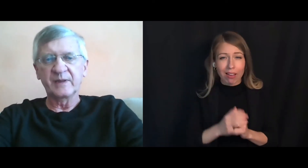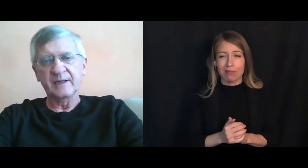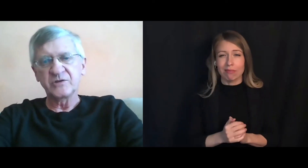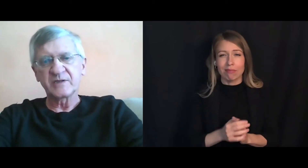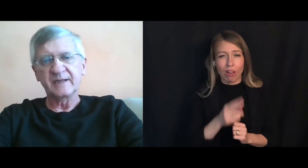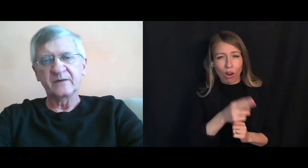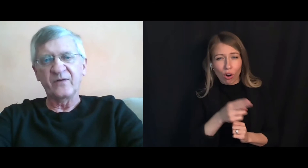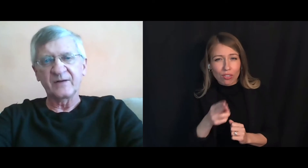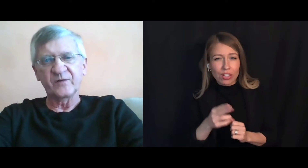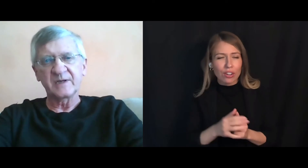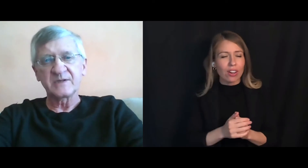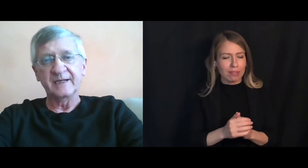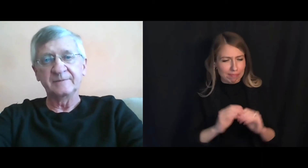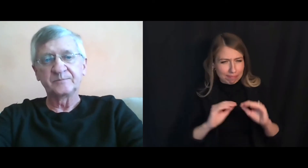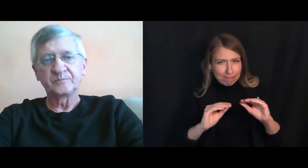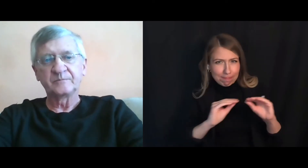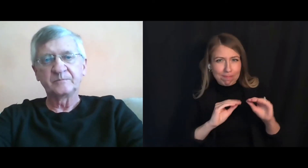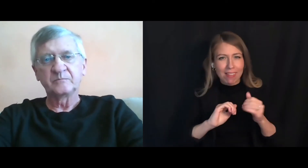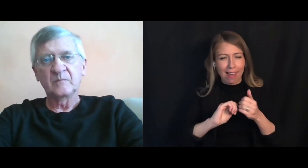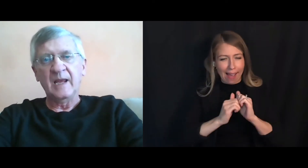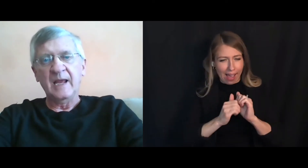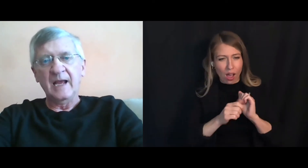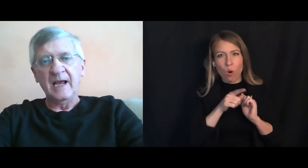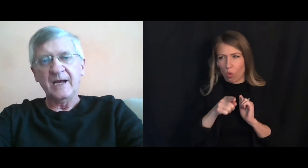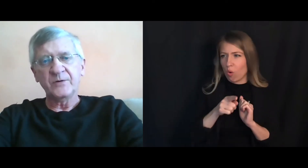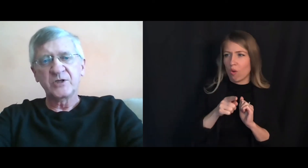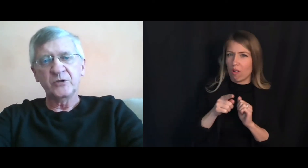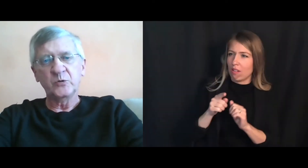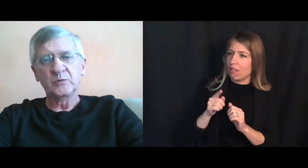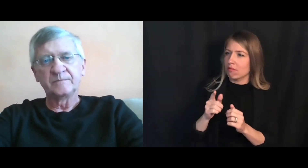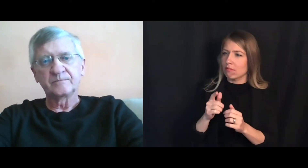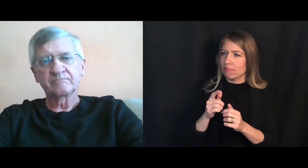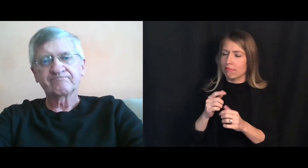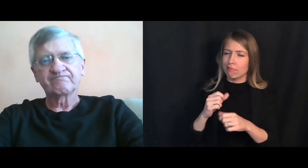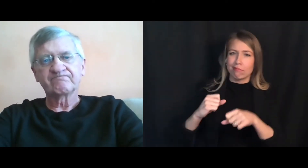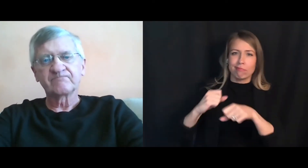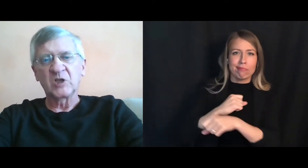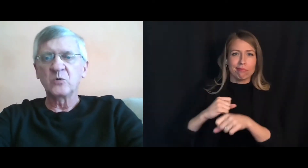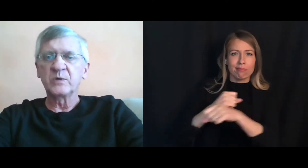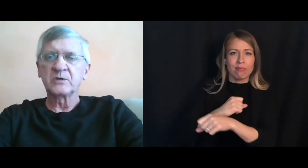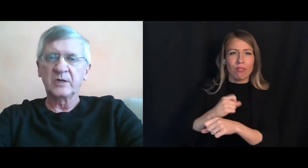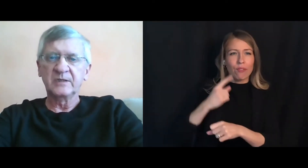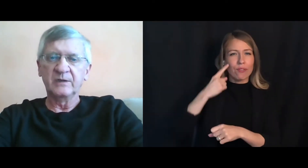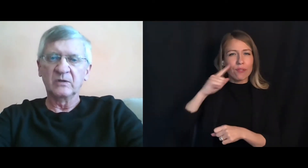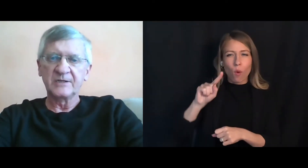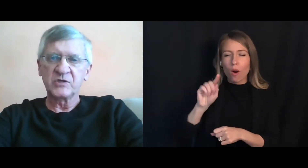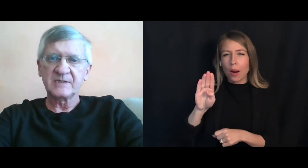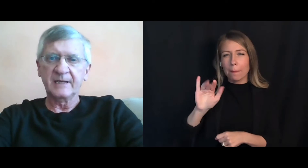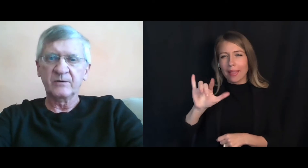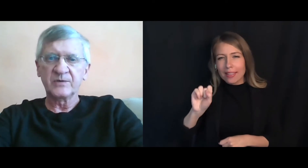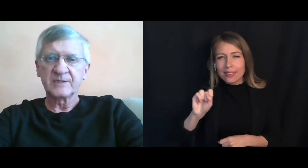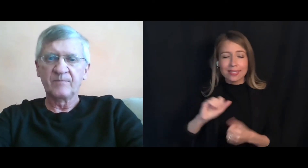with legislative advocacy, how to go and talk to their legislators